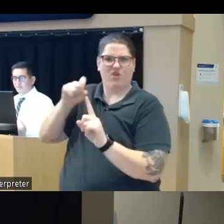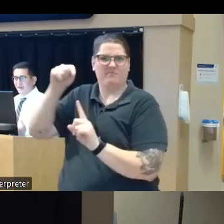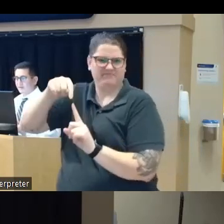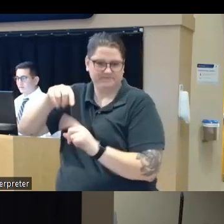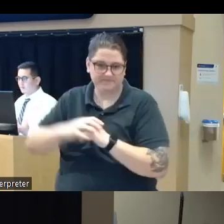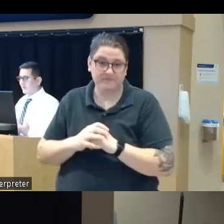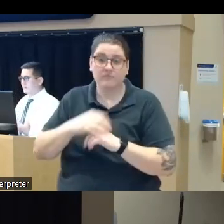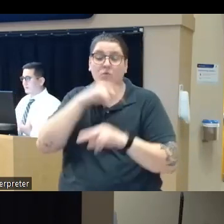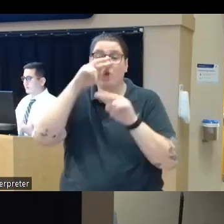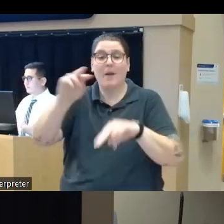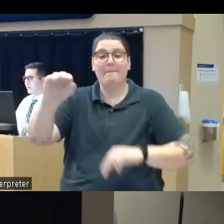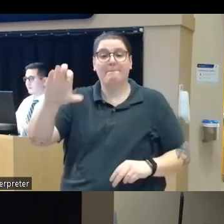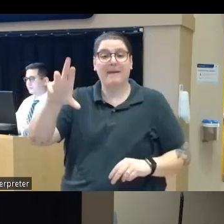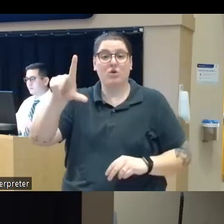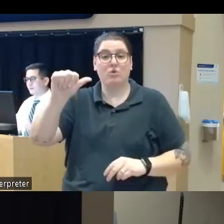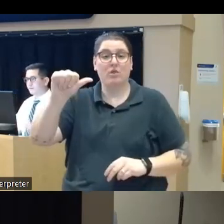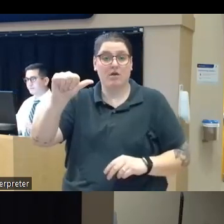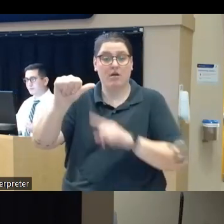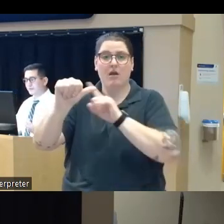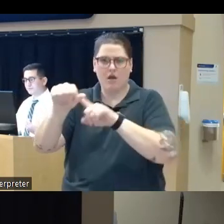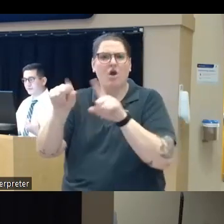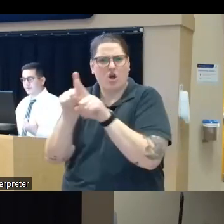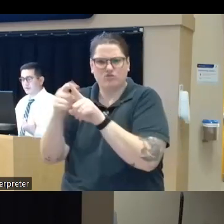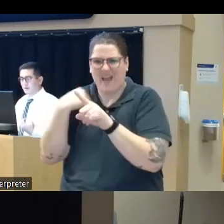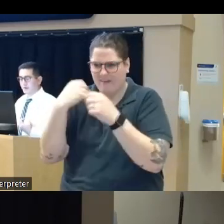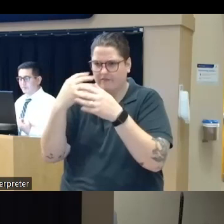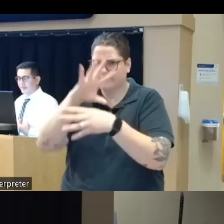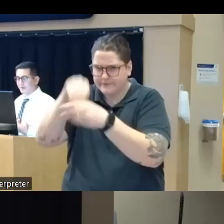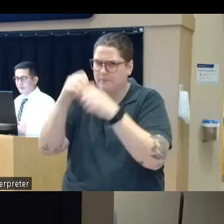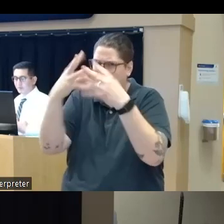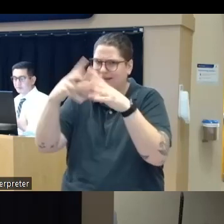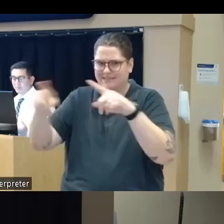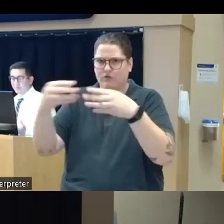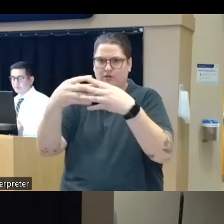look at the macula the macula also has a variety of different layers that are impaired with some